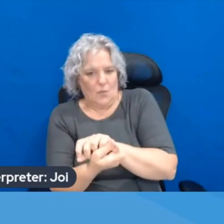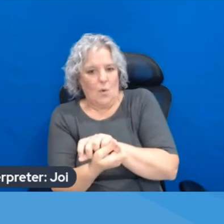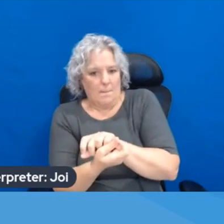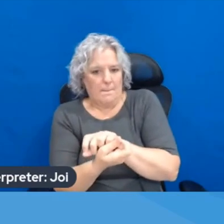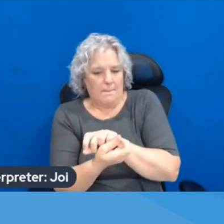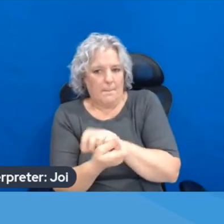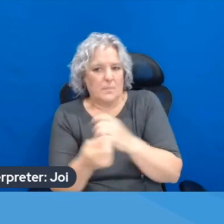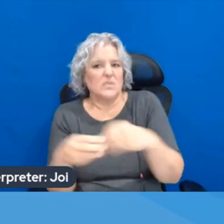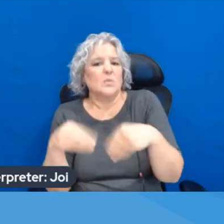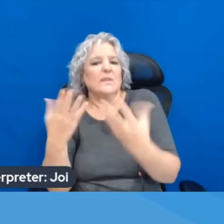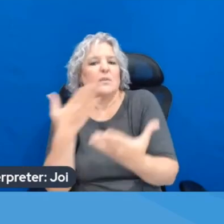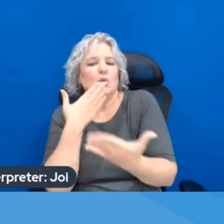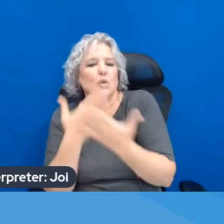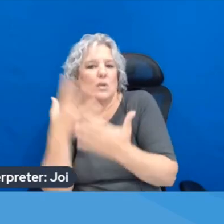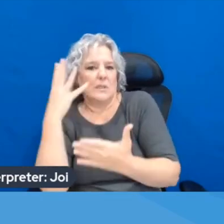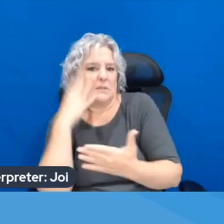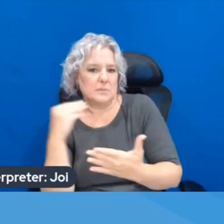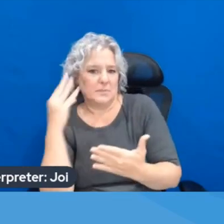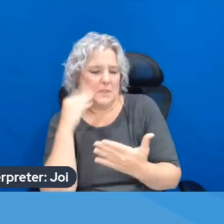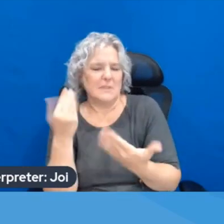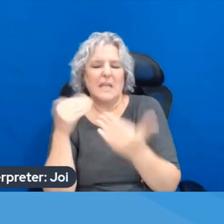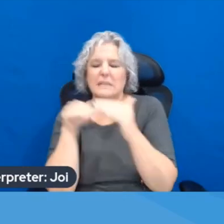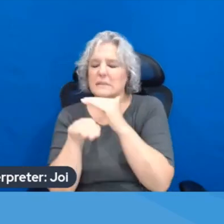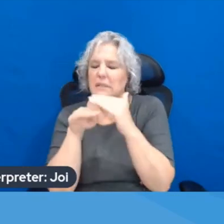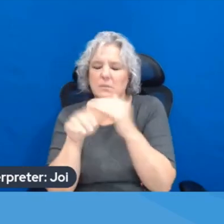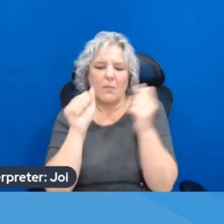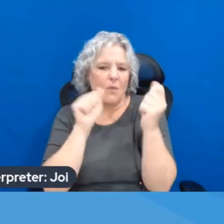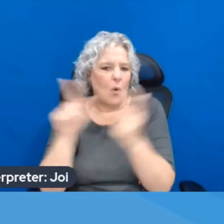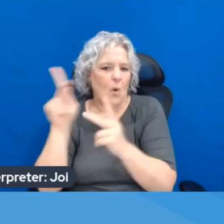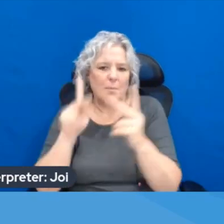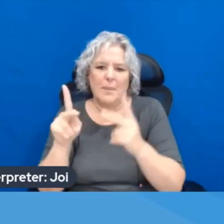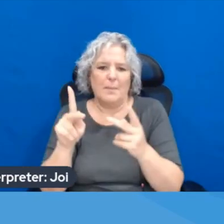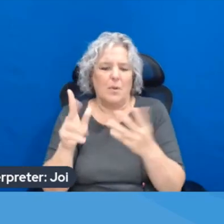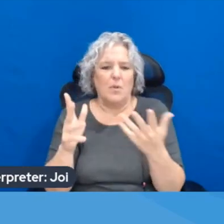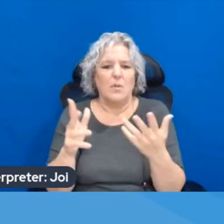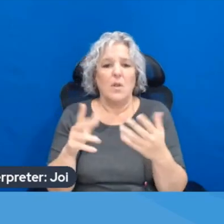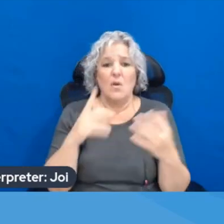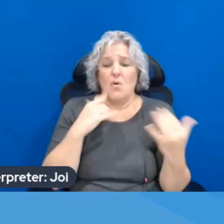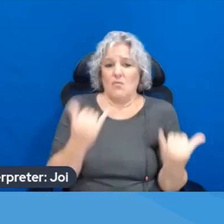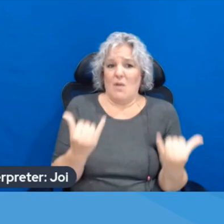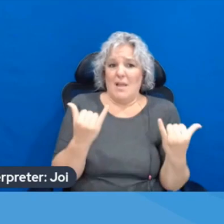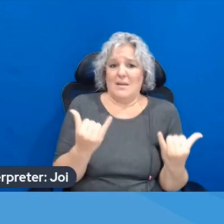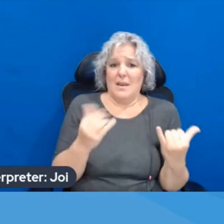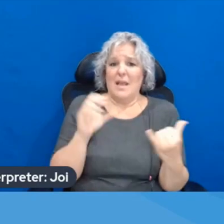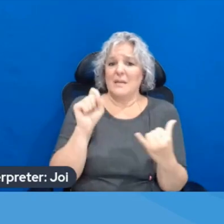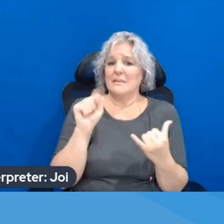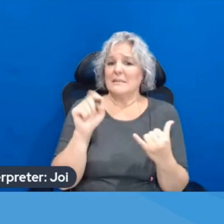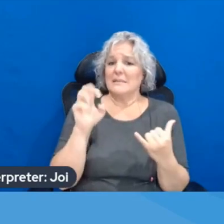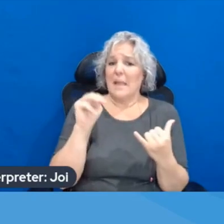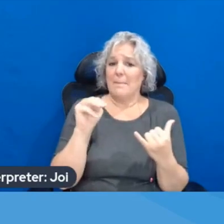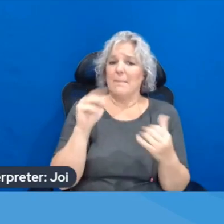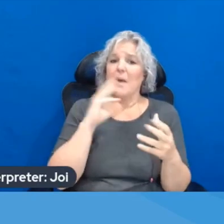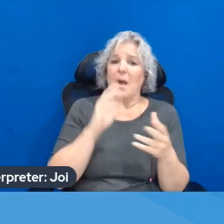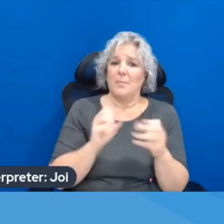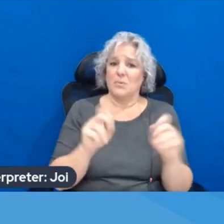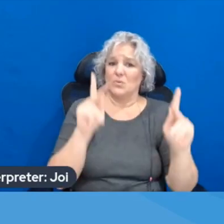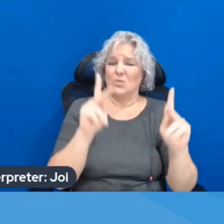so that they are accessible for all. So currently STEM opportunities are only provided to some children.